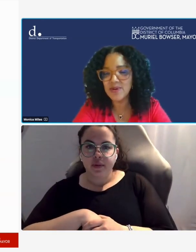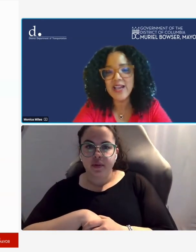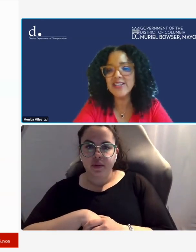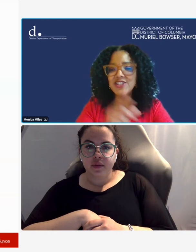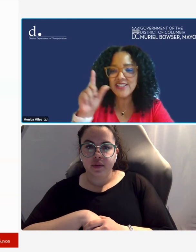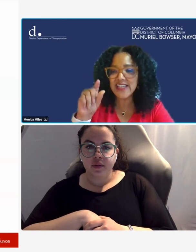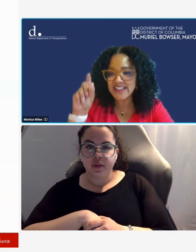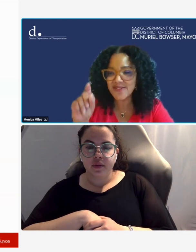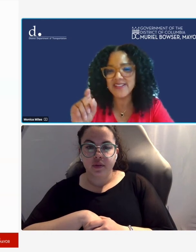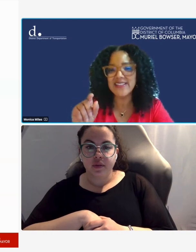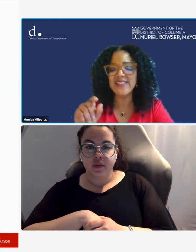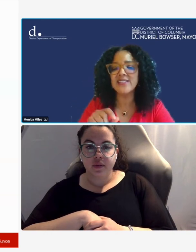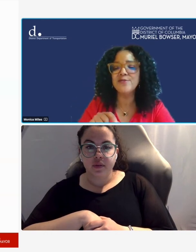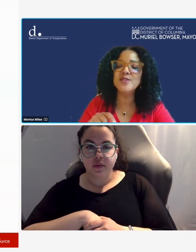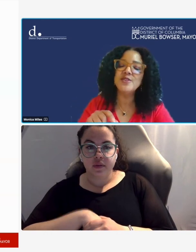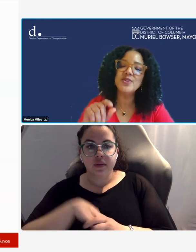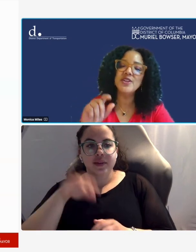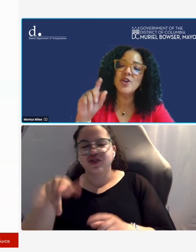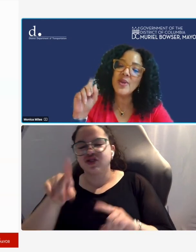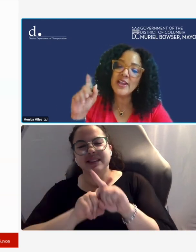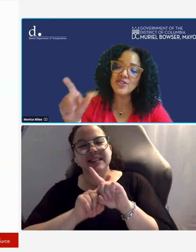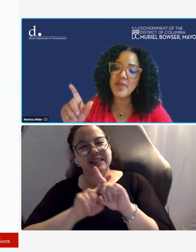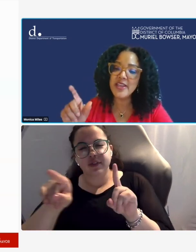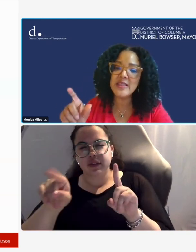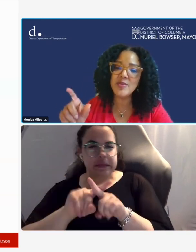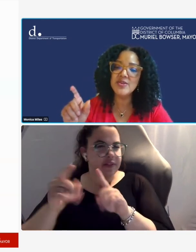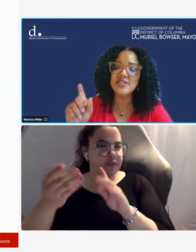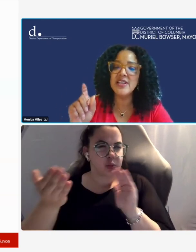out it's just that difference the difference between what you actually paid the person and